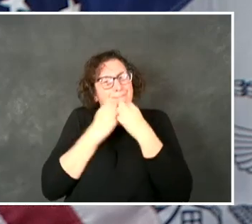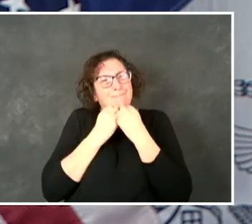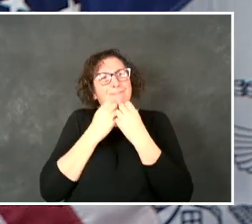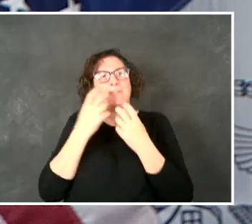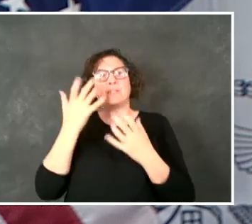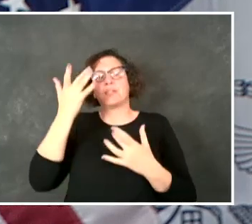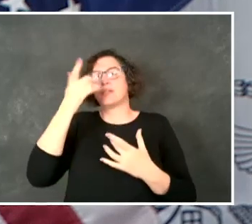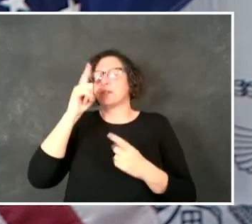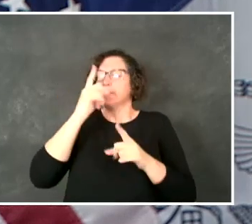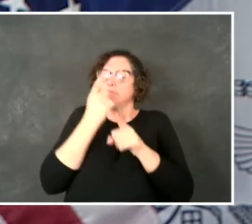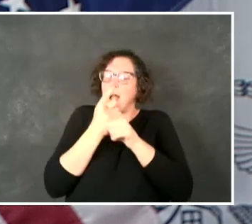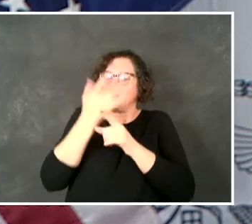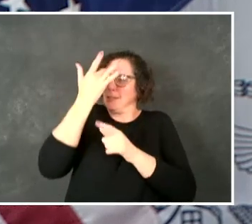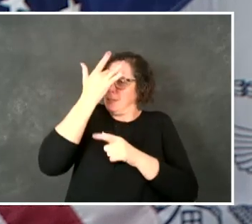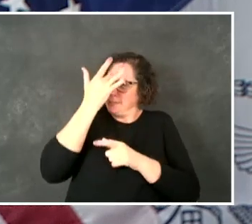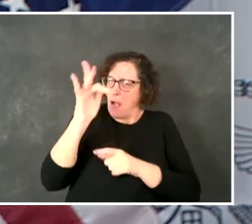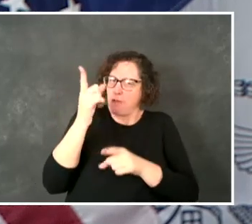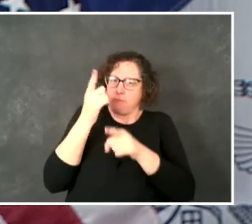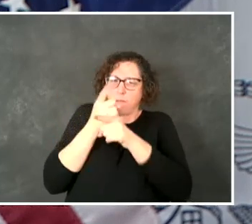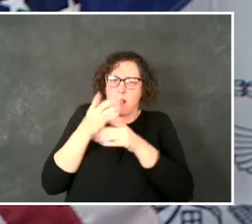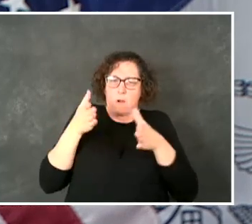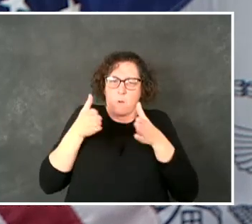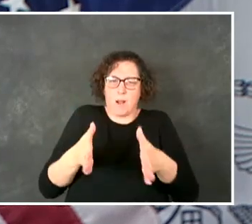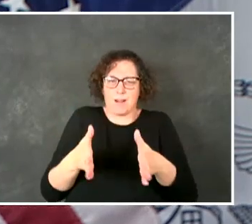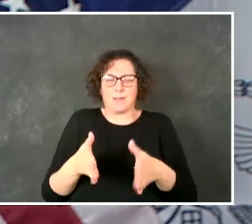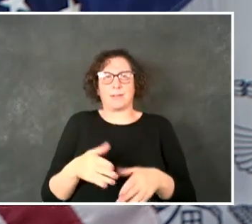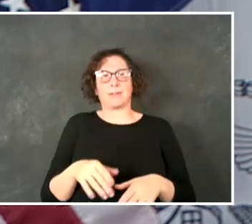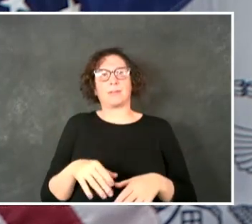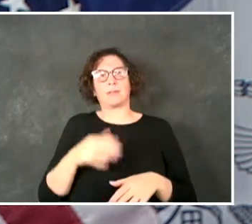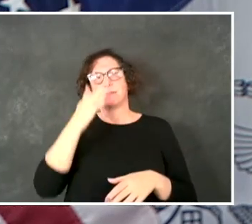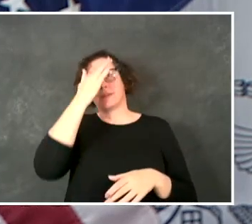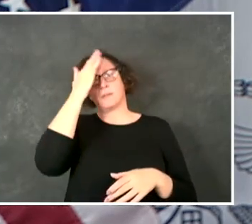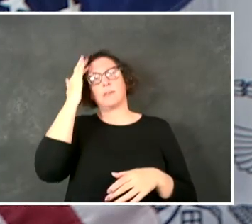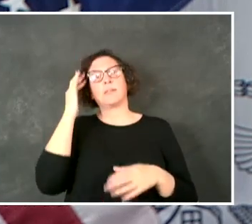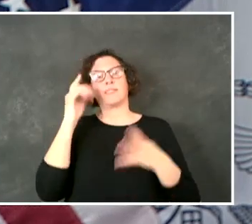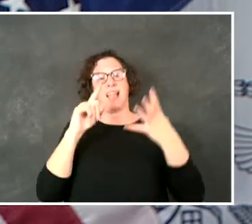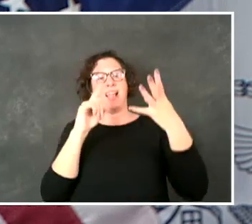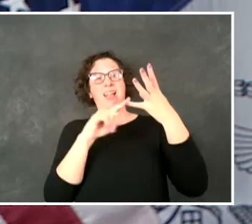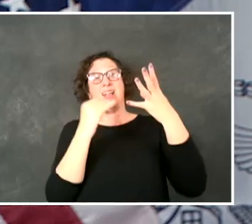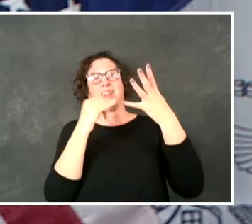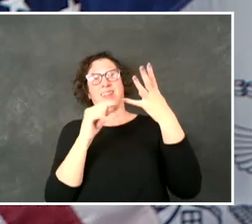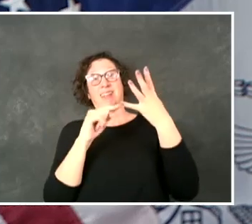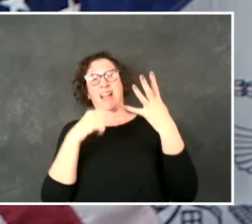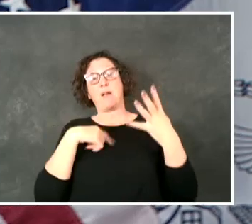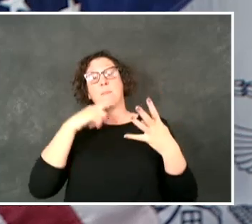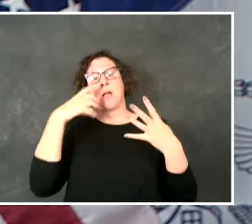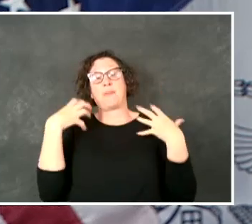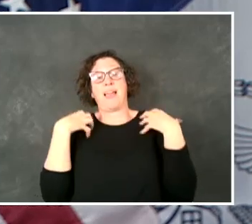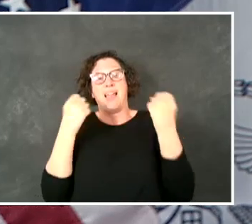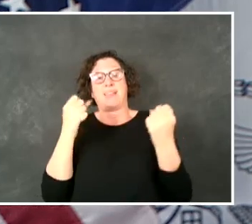CAUTIOUS, BEING SMART, LOOKING FOR THE CORRELATION OF